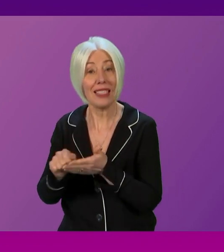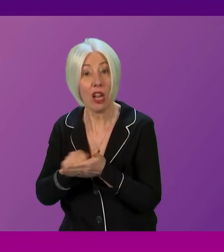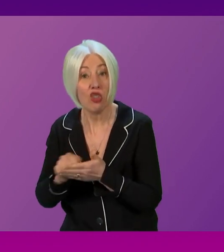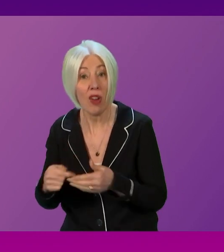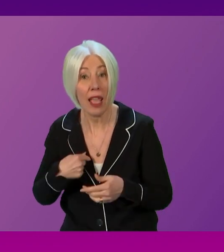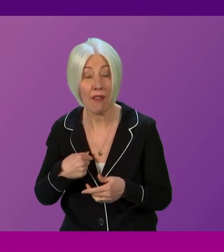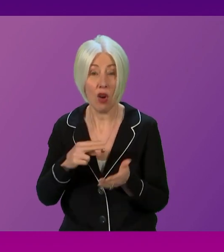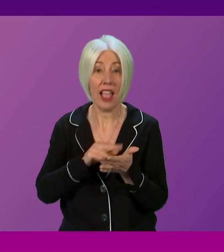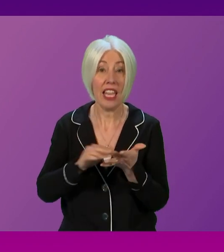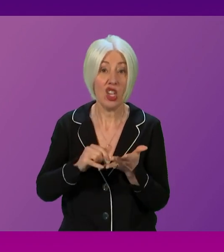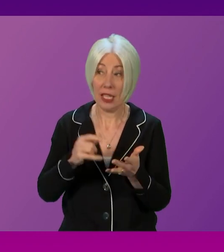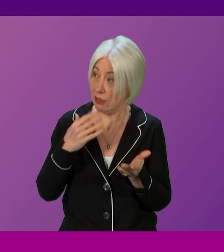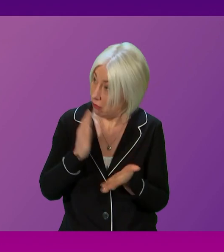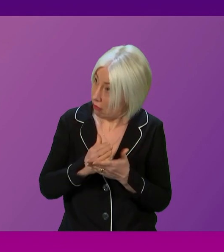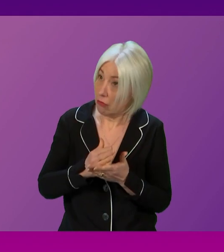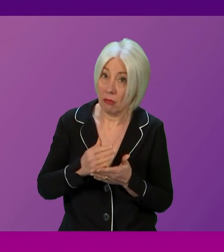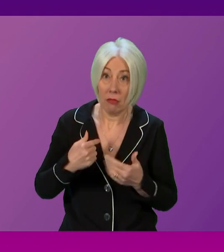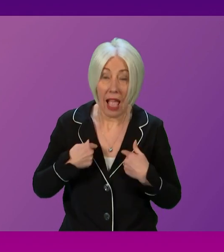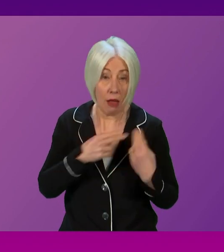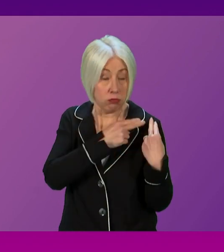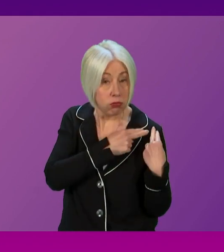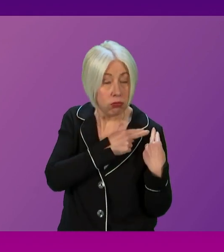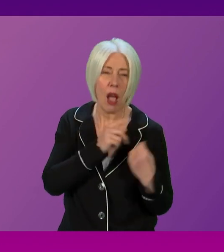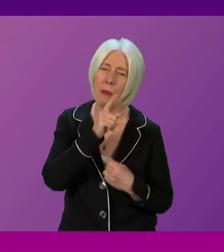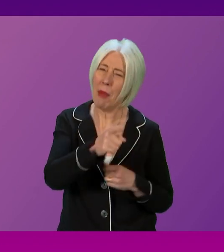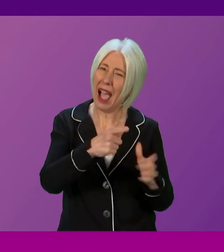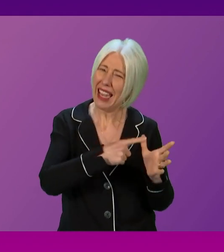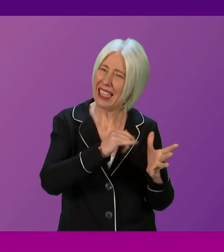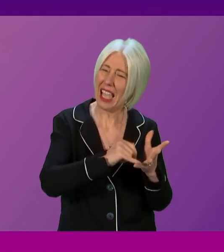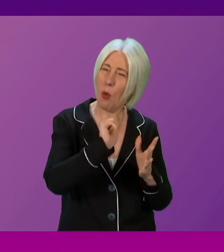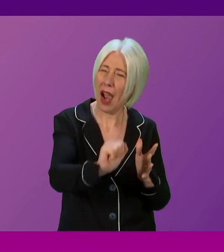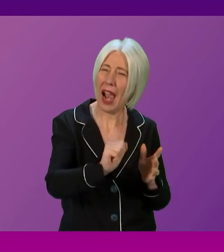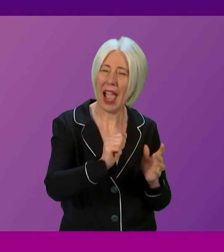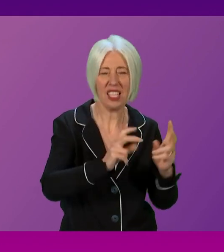single day of the week. However, Anas Sarwar’s argument seems to be that this is all, somehow,